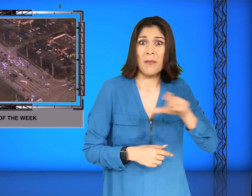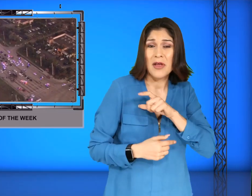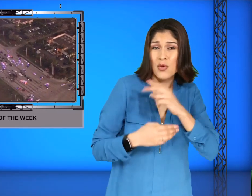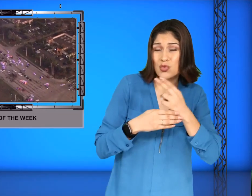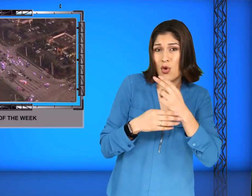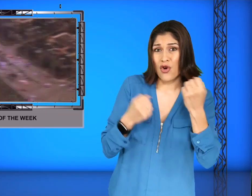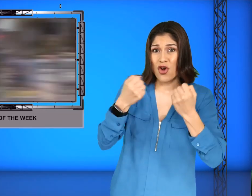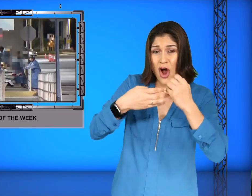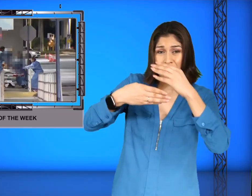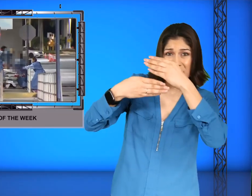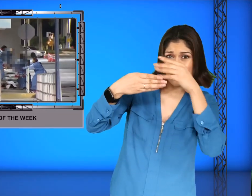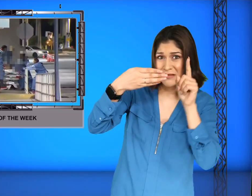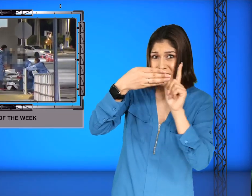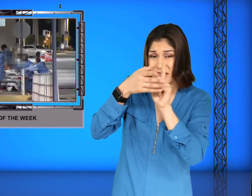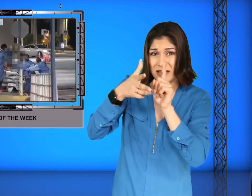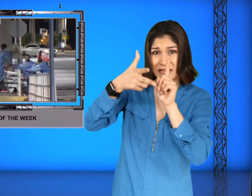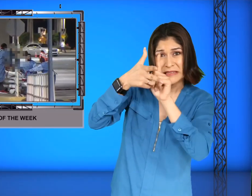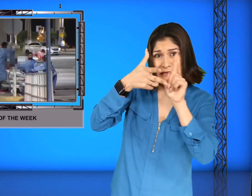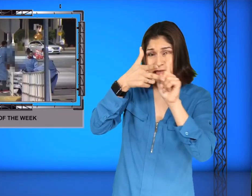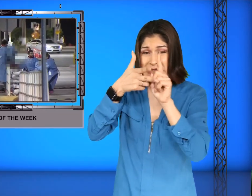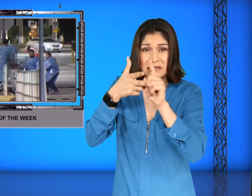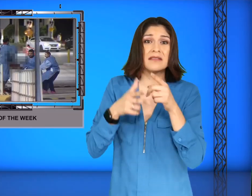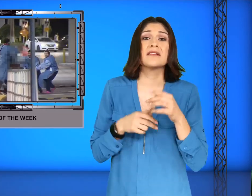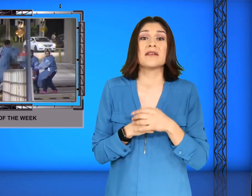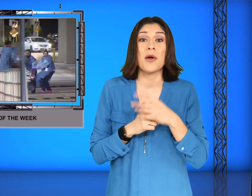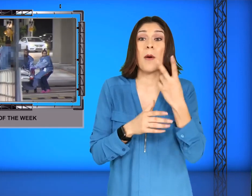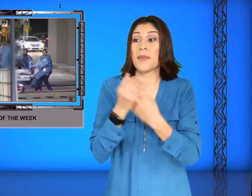the UPS truck with guns blazing, all while using stopped cars as shields.